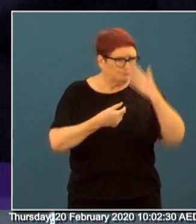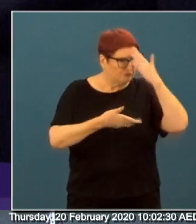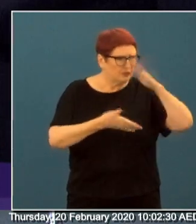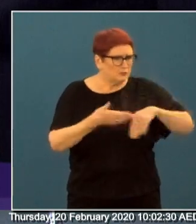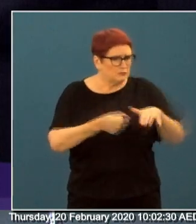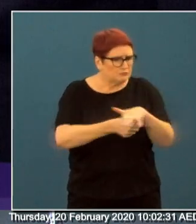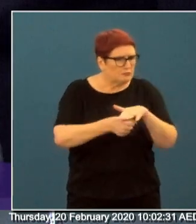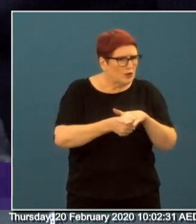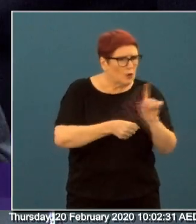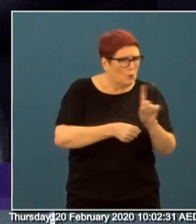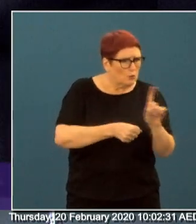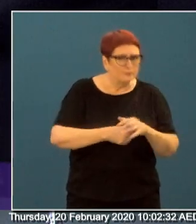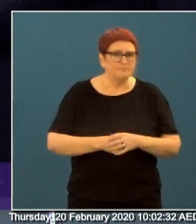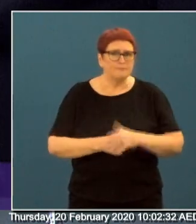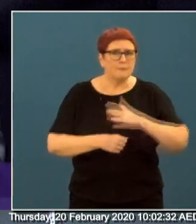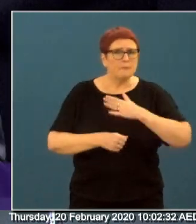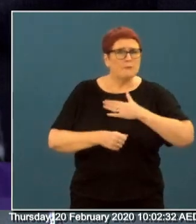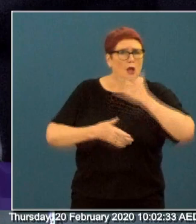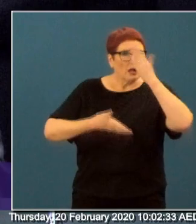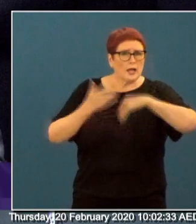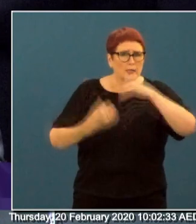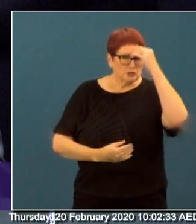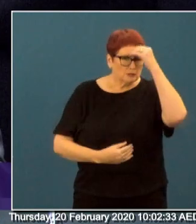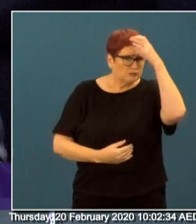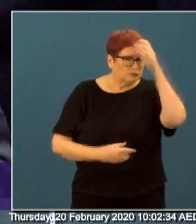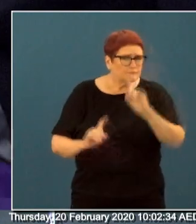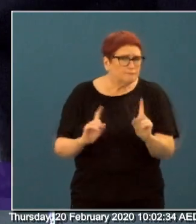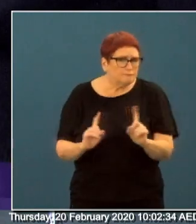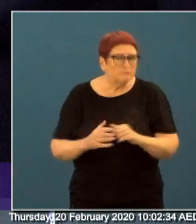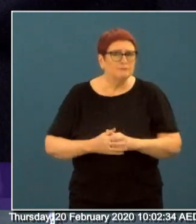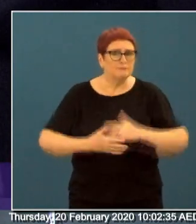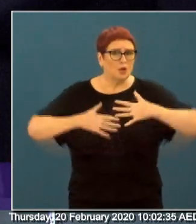My area of clinical expertise is respiratory medicine,